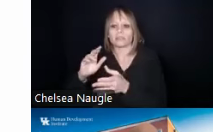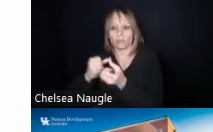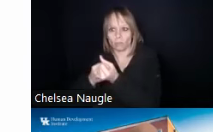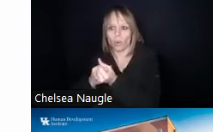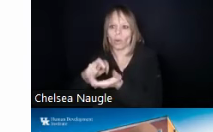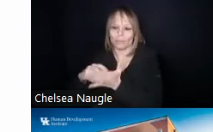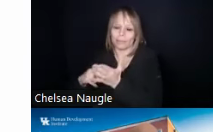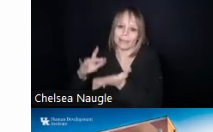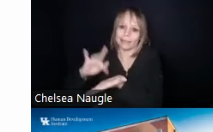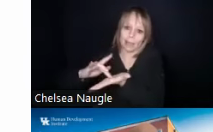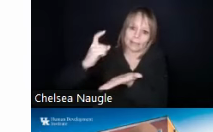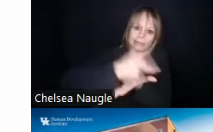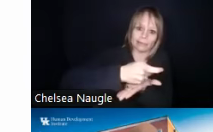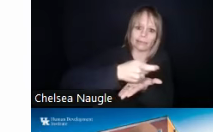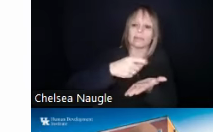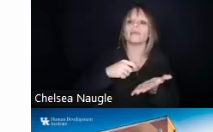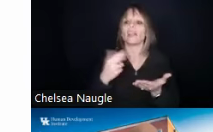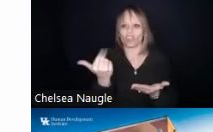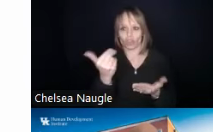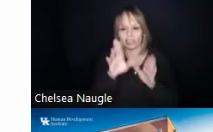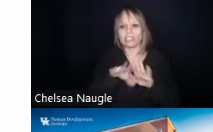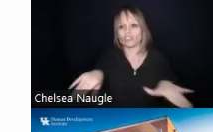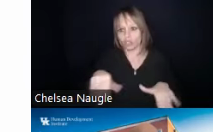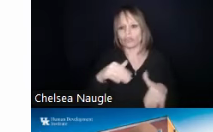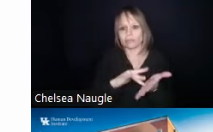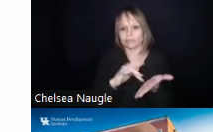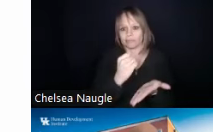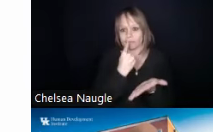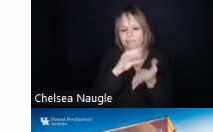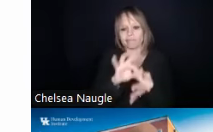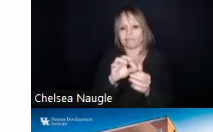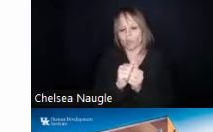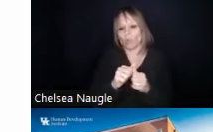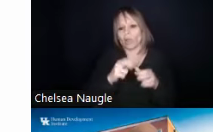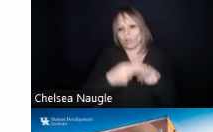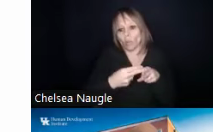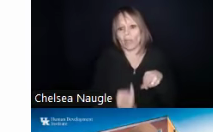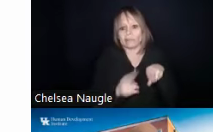study were on medications that are associated with weight gain or weight fluctuation.